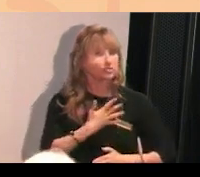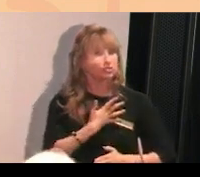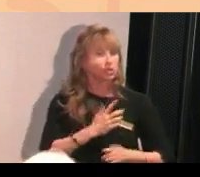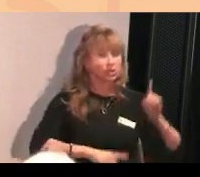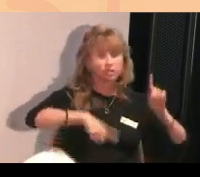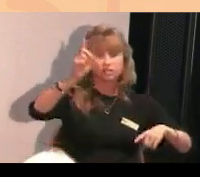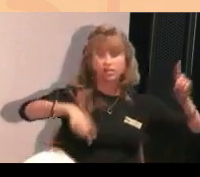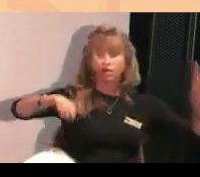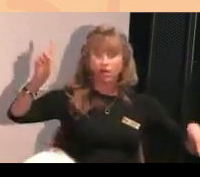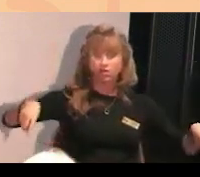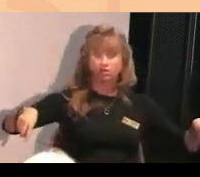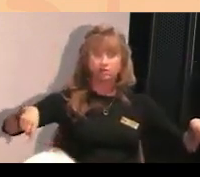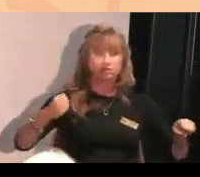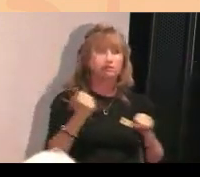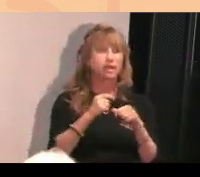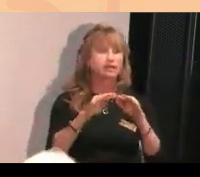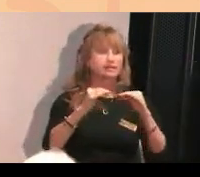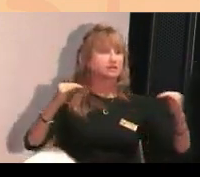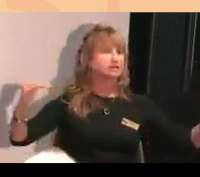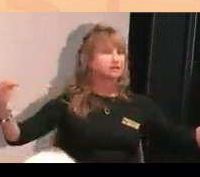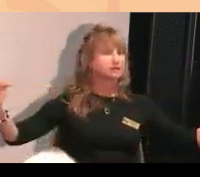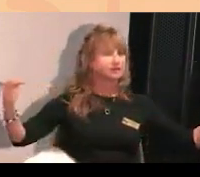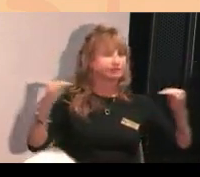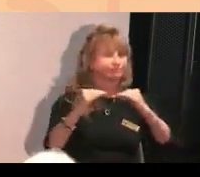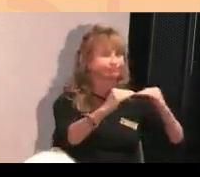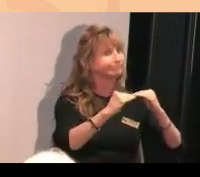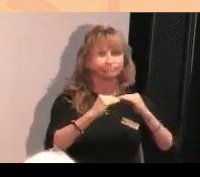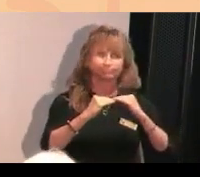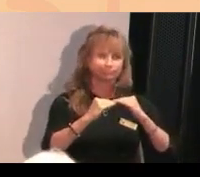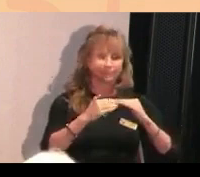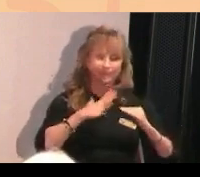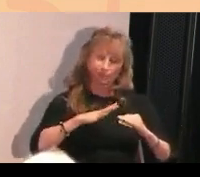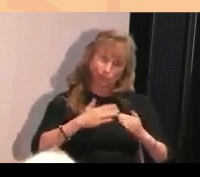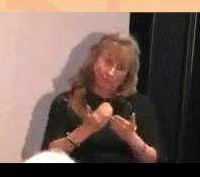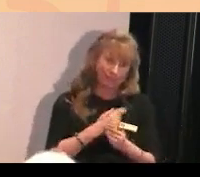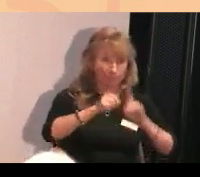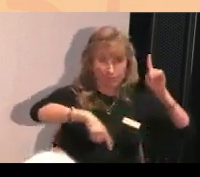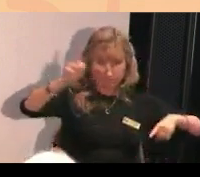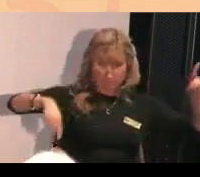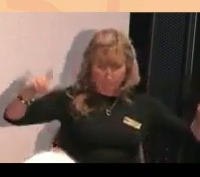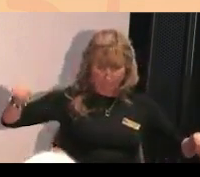some participants also saw opportunities for a national body to enrich Australia's